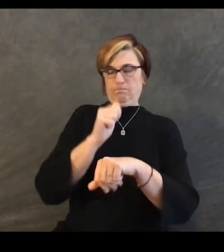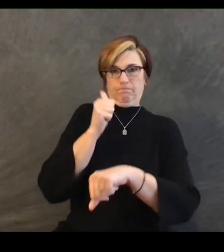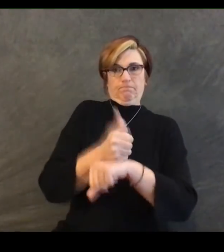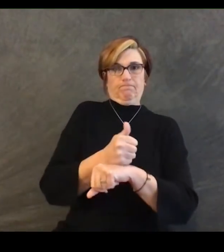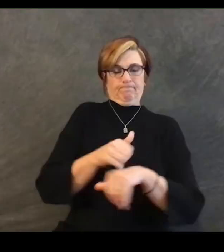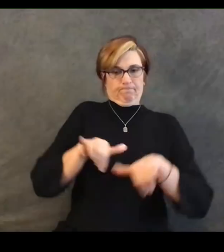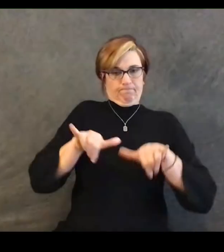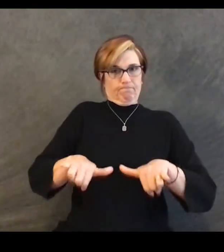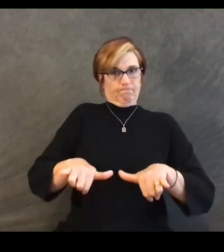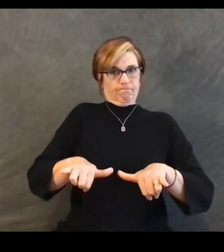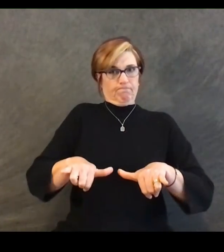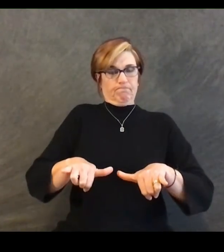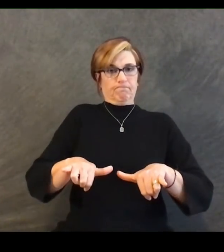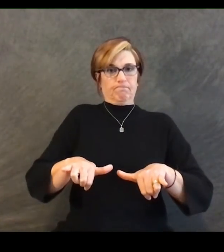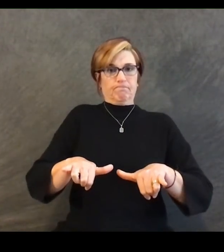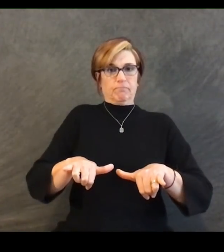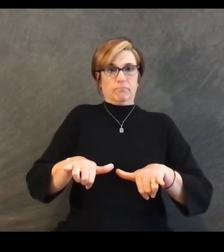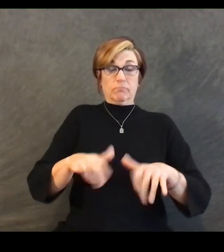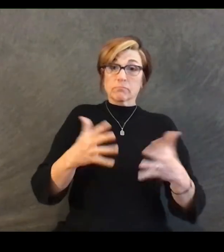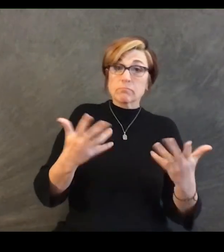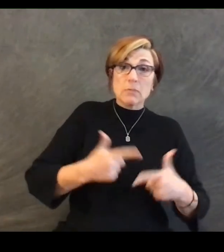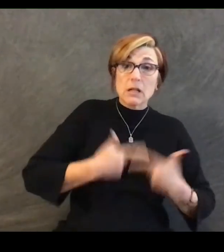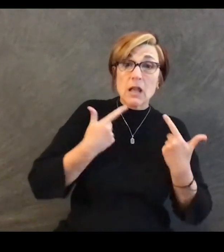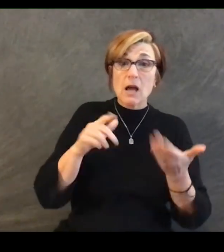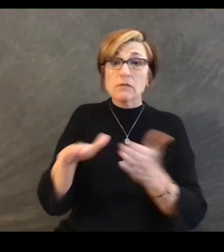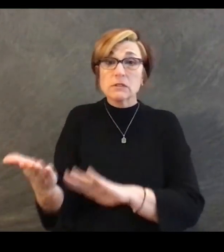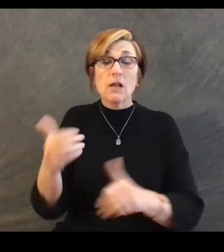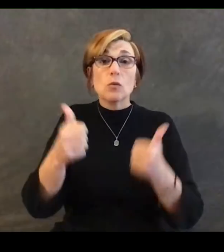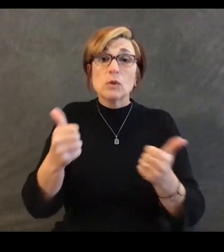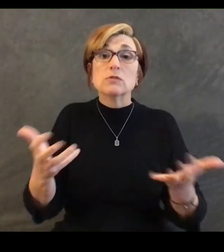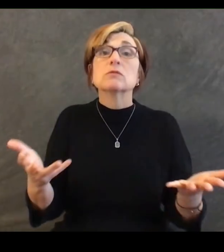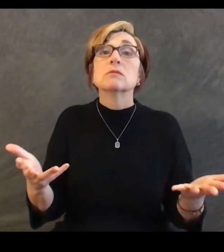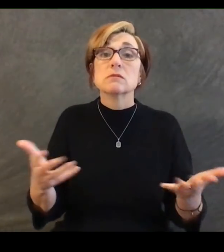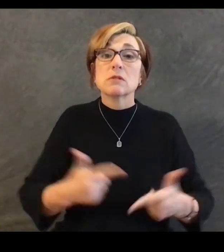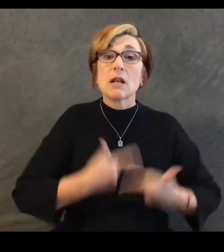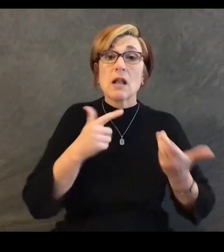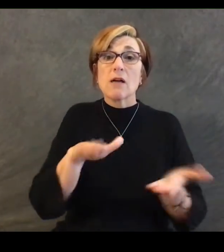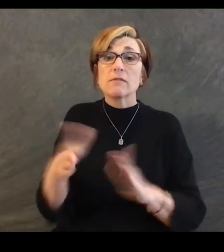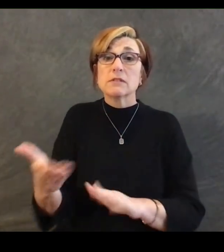I know our citizens will rise to the occasion and they already have